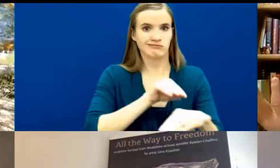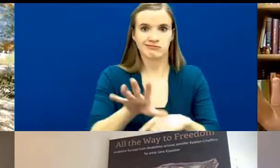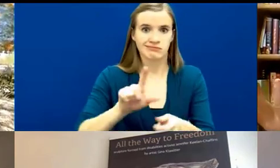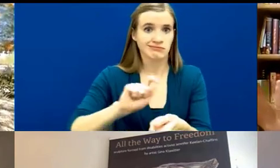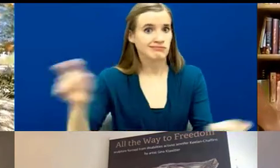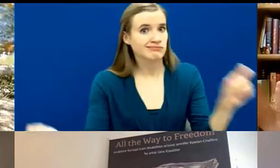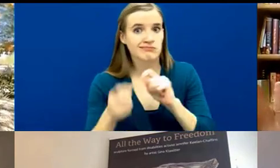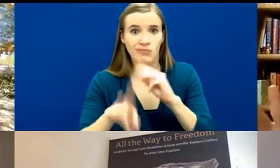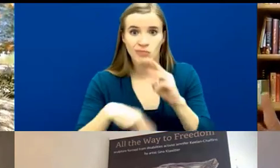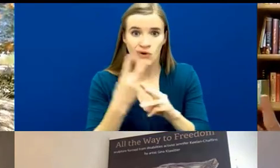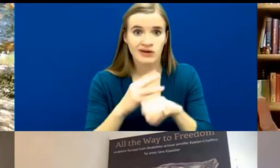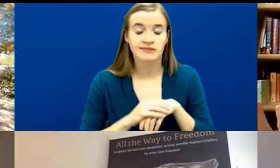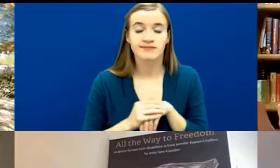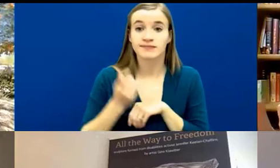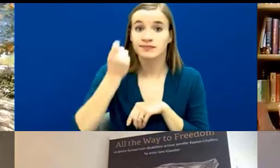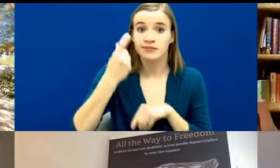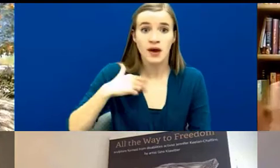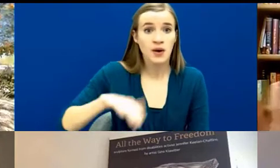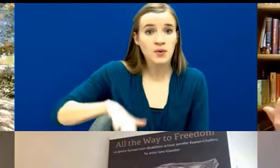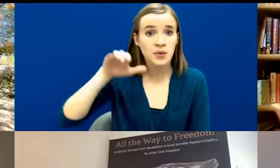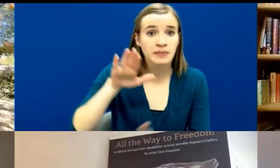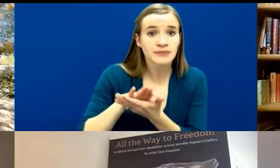kids with disabilities because they were not allowed in my school and yet my